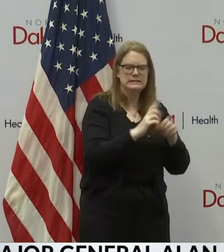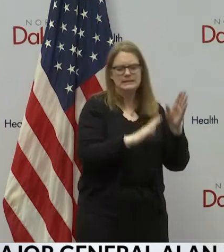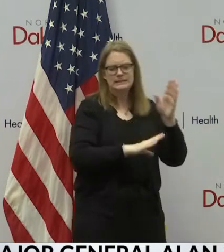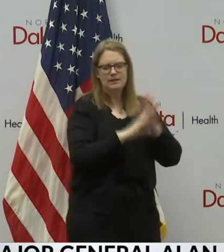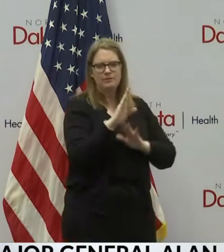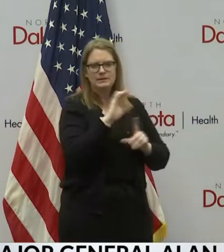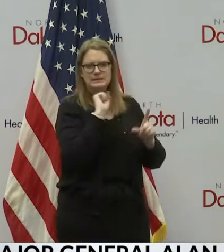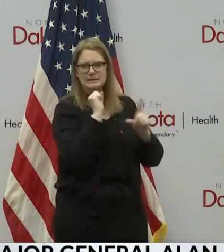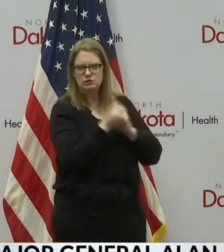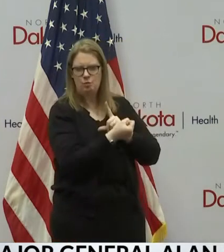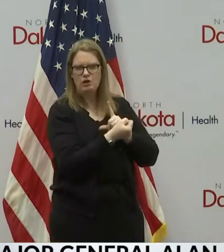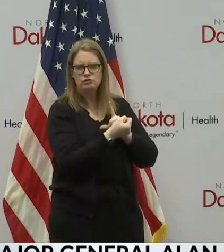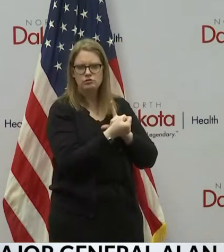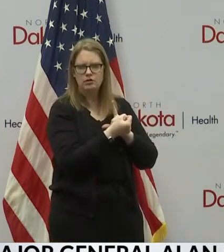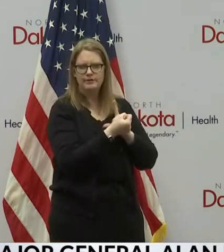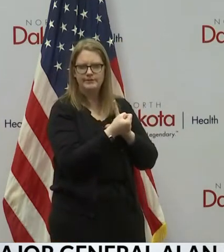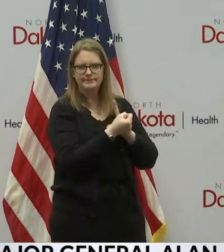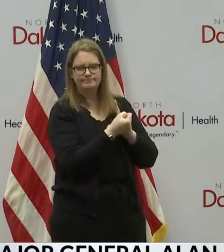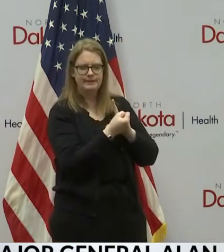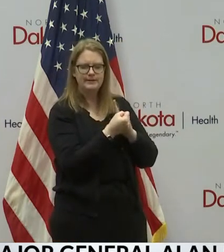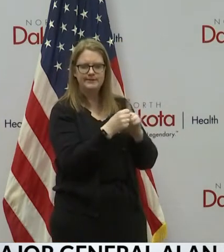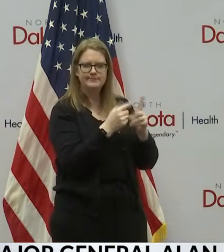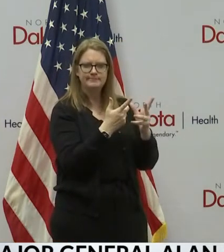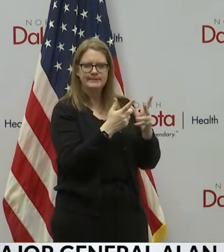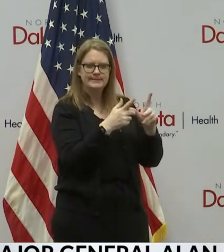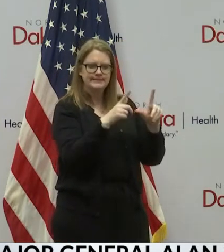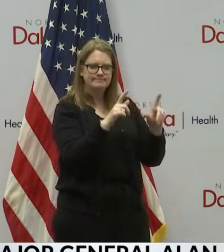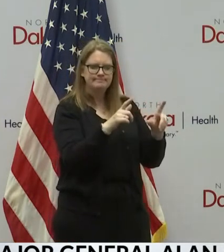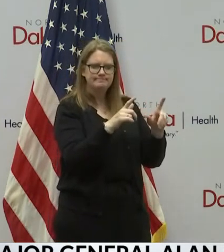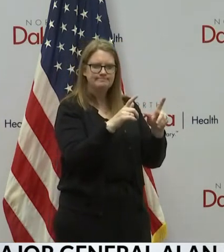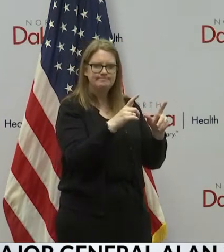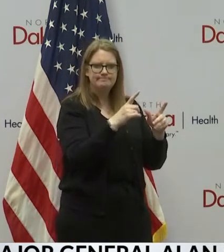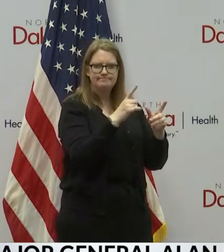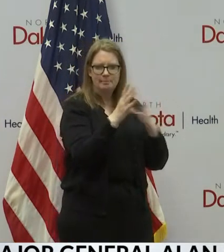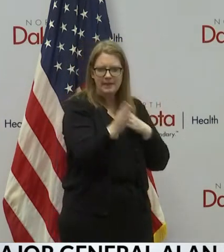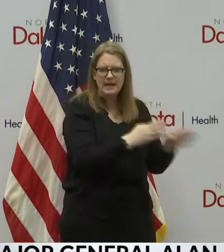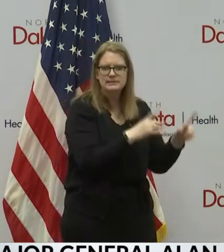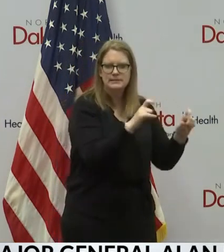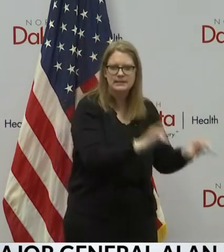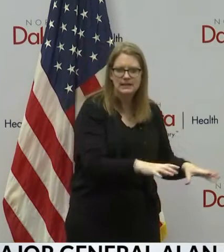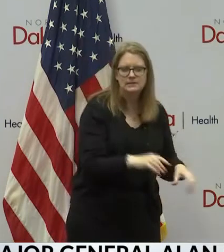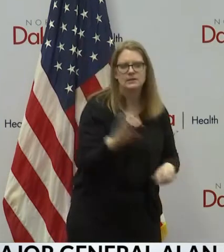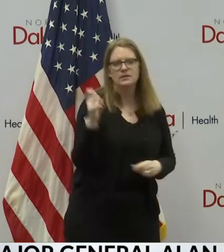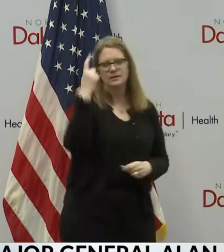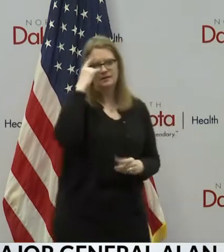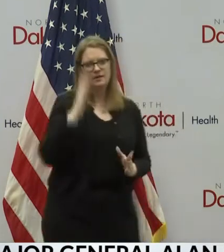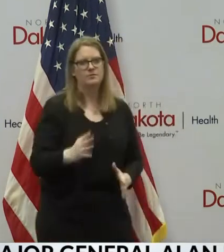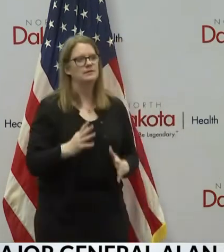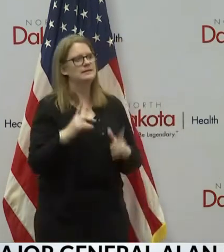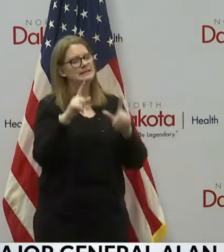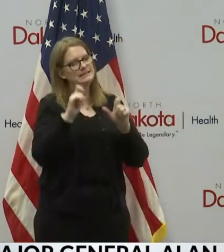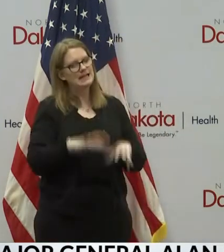ON MONDAY. HE'S ON THE GROUND RIGHT NOW DEVELOPING SITUATIONAL AWARENESS.